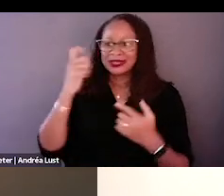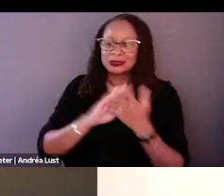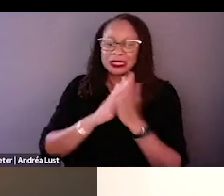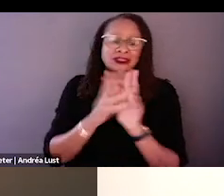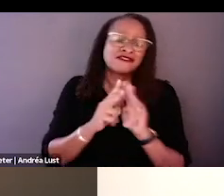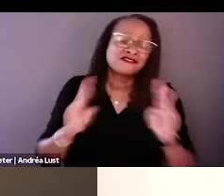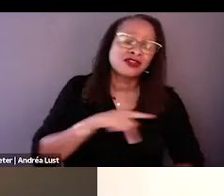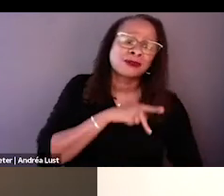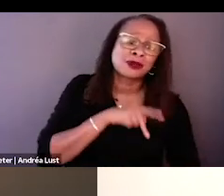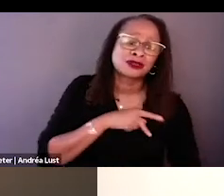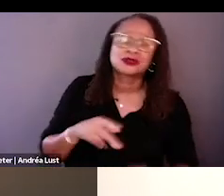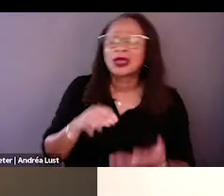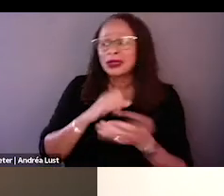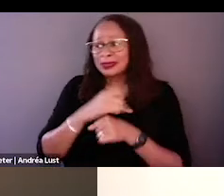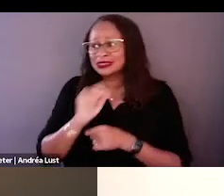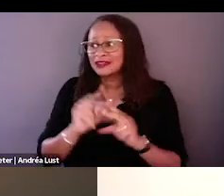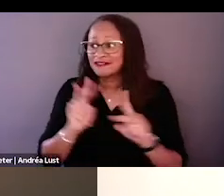We can't let this sink into the past.